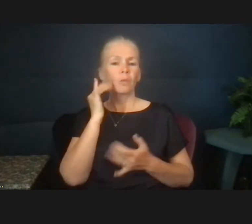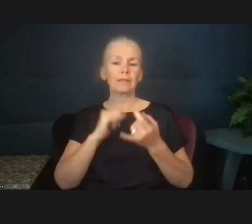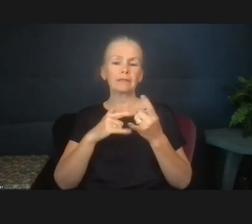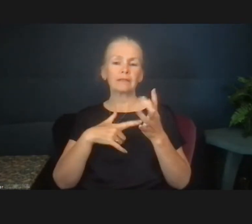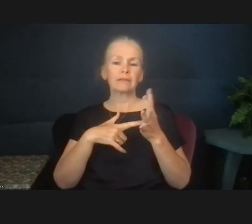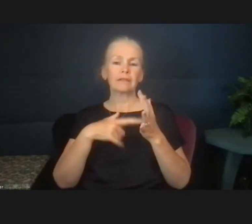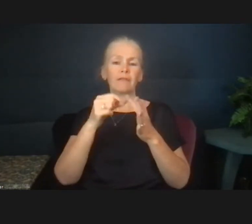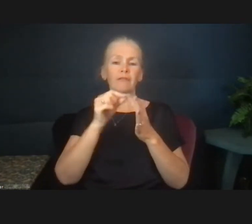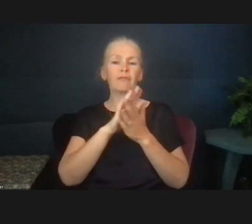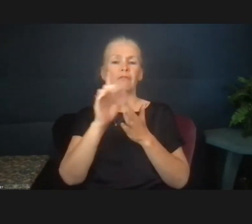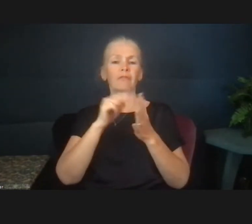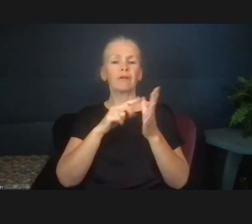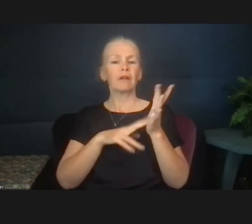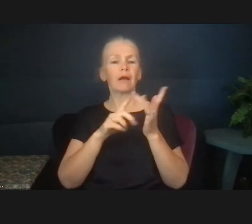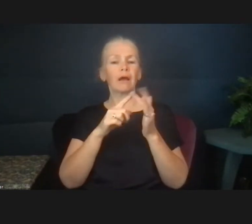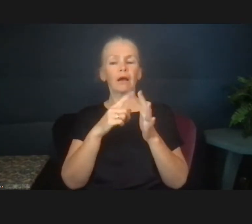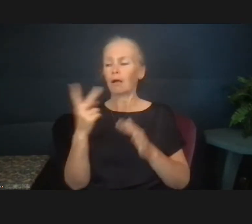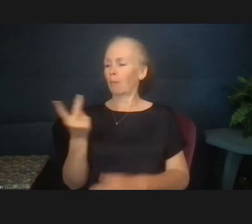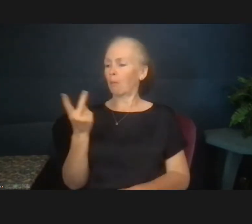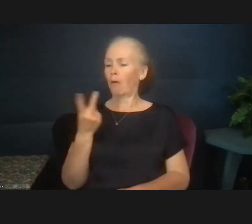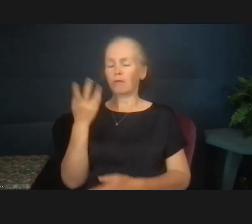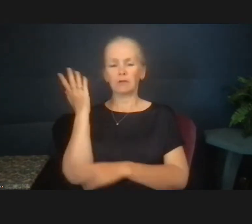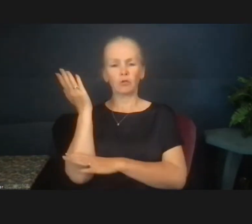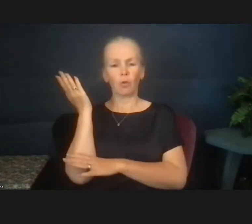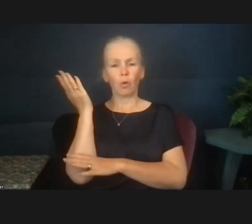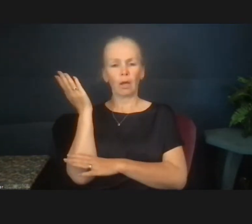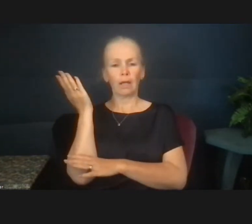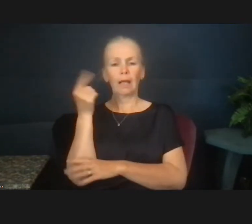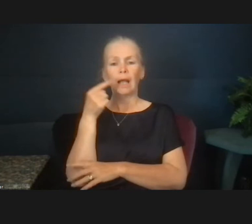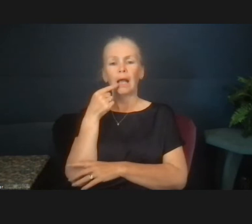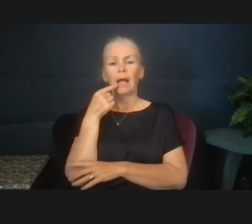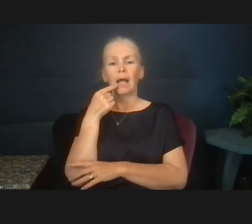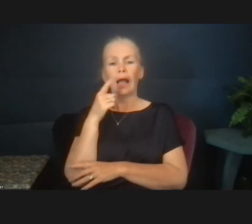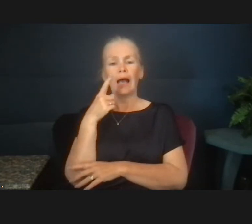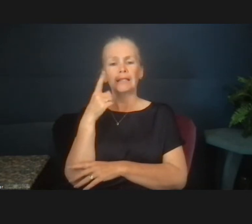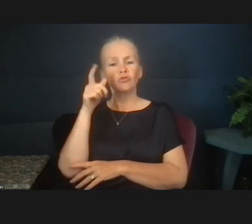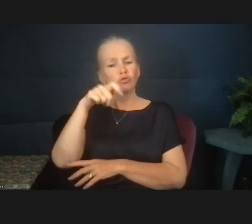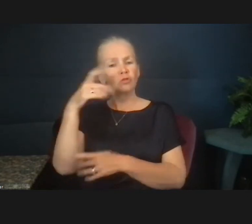this panel as two students, and from student perspectives, we both have